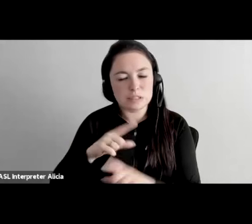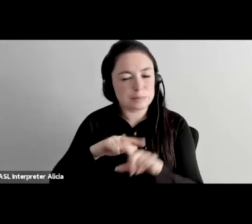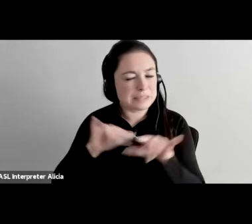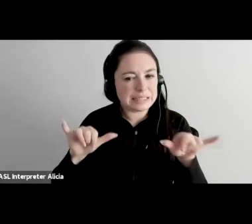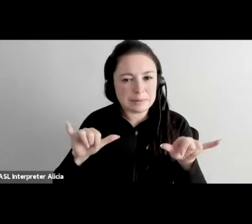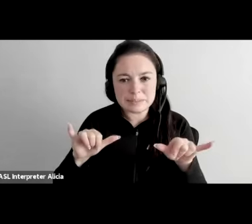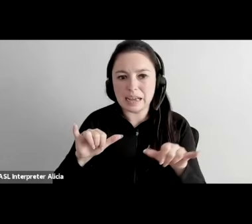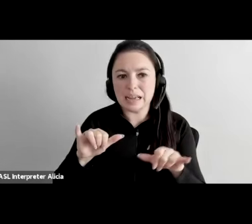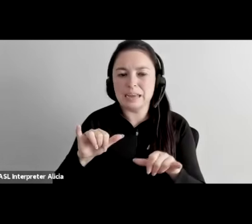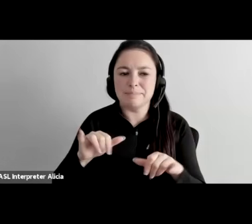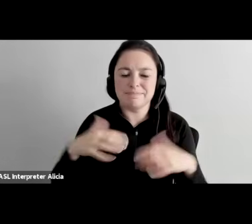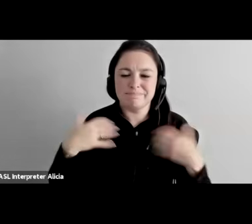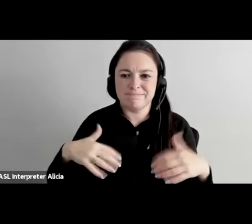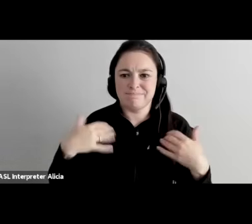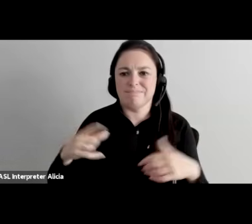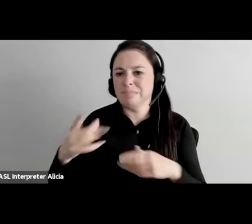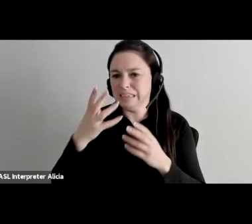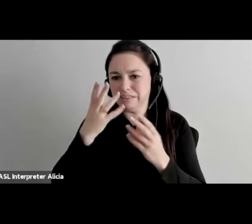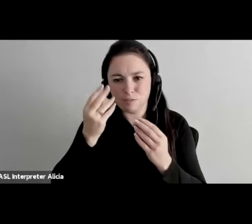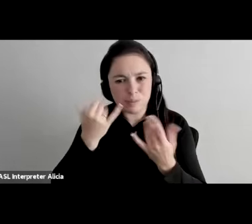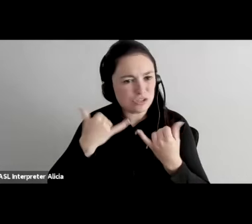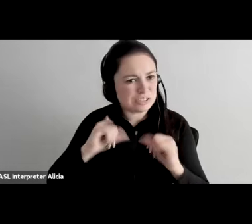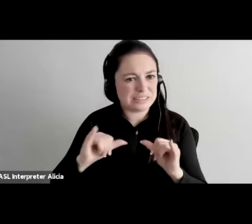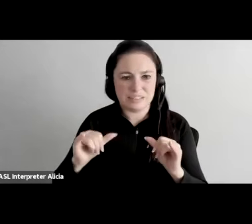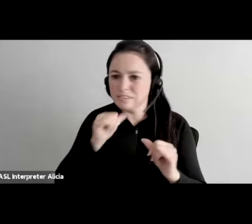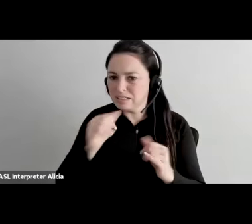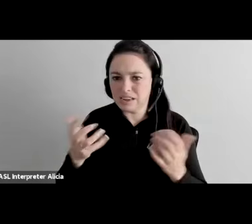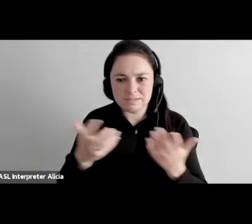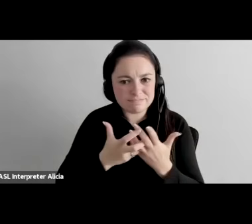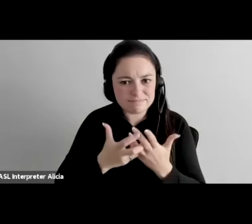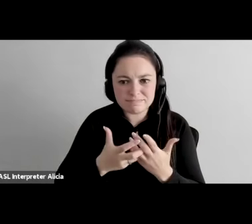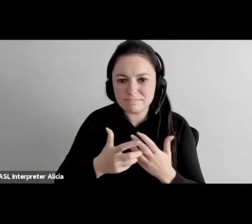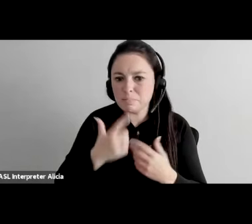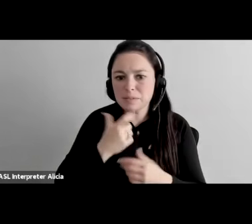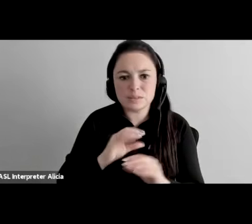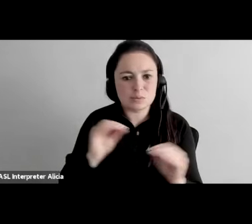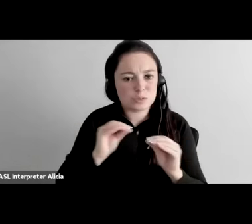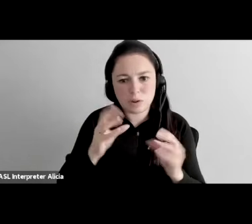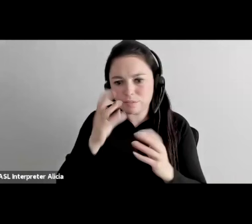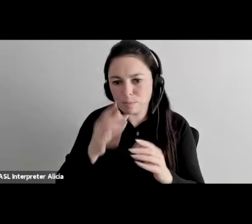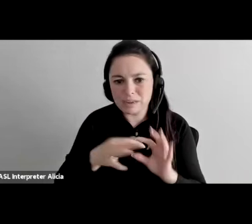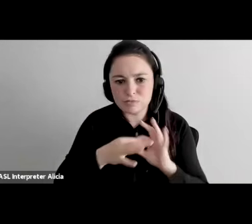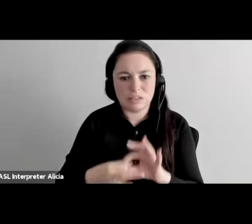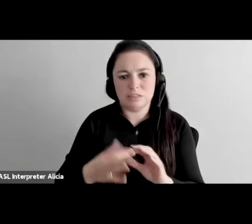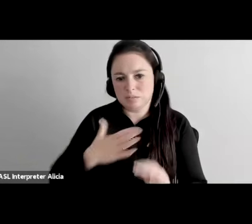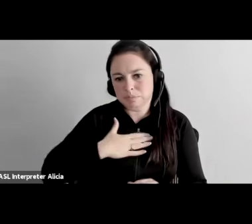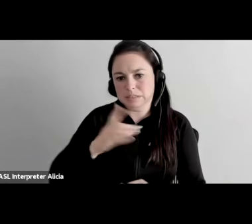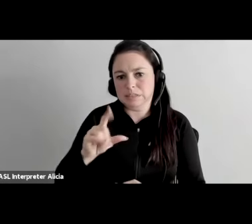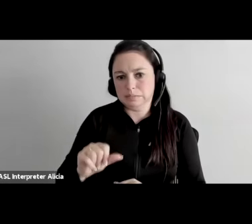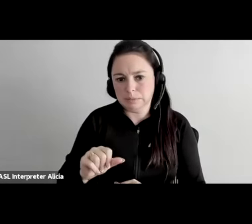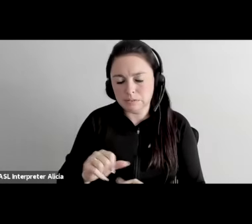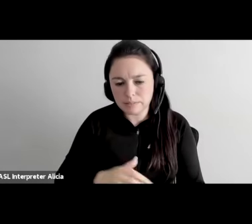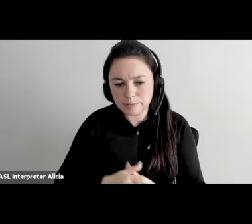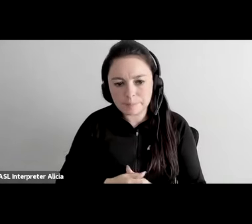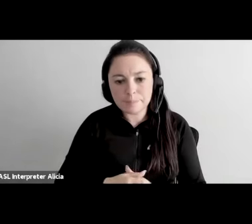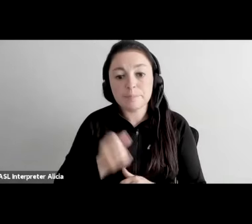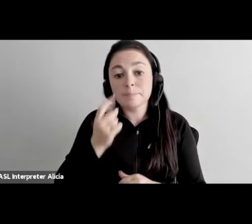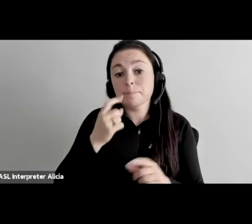only two women with achondroplasia were included. It was also published when the ADA was barely a thing.